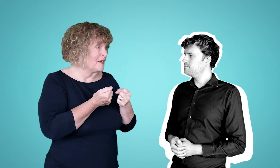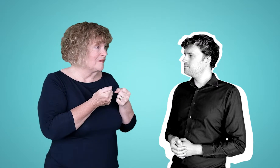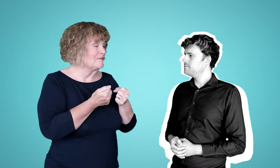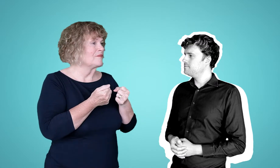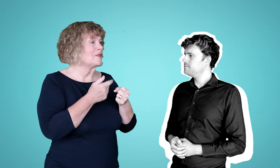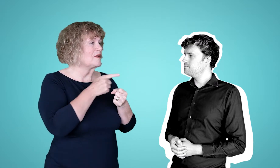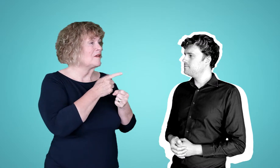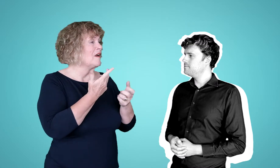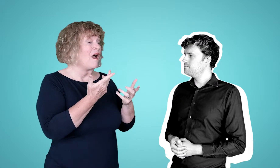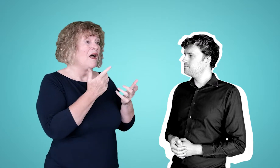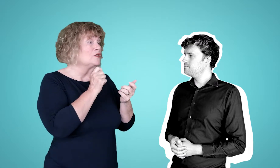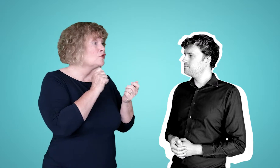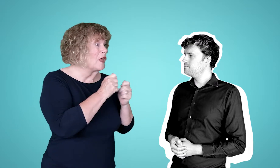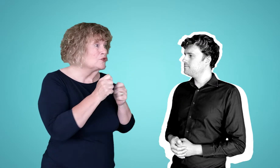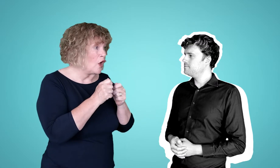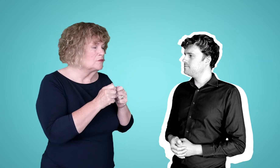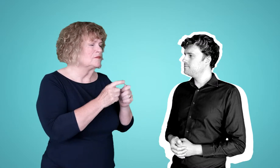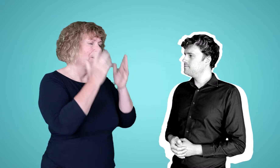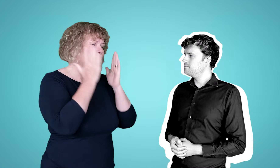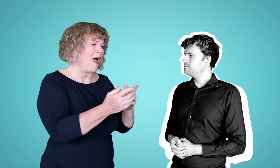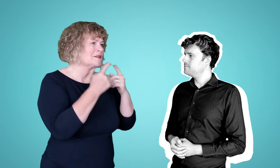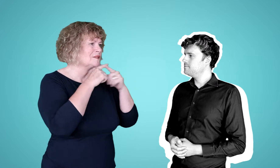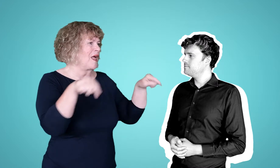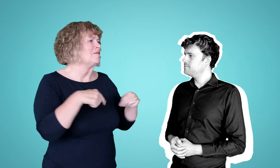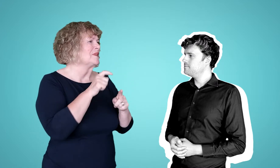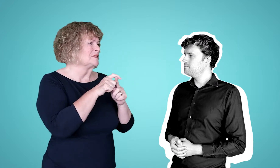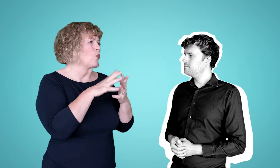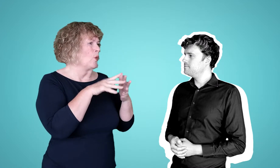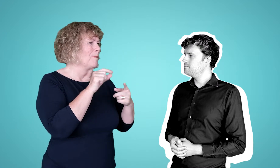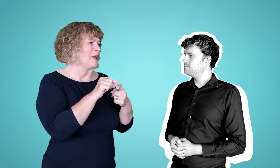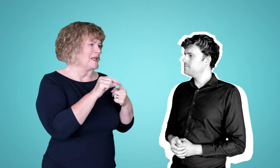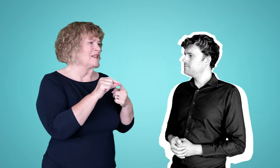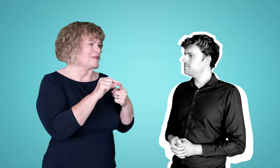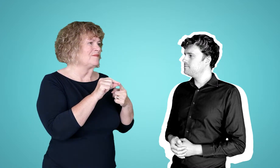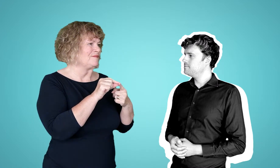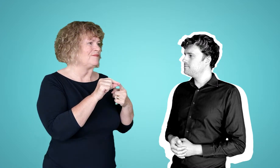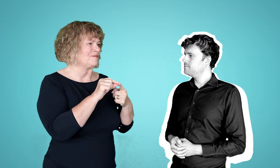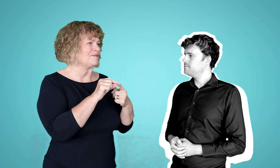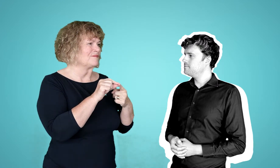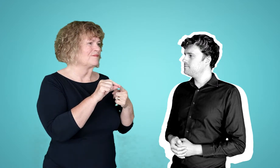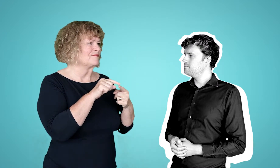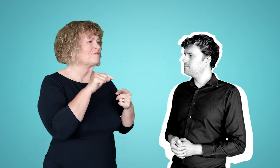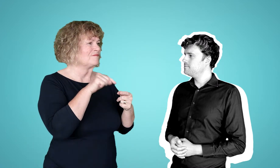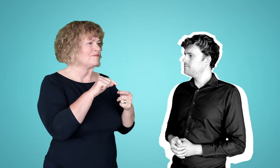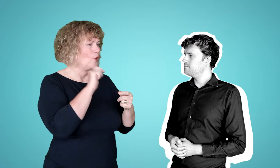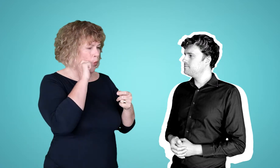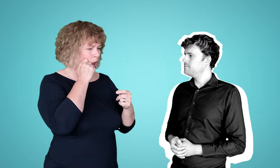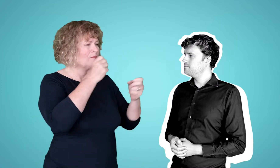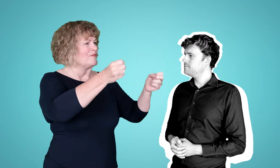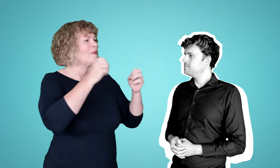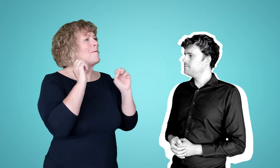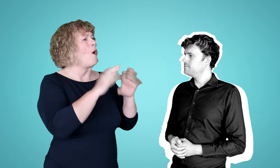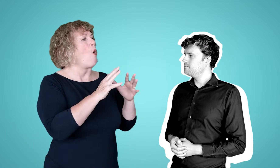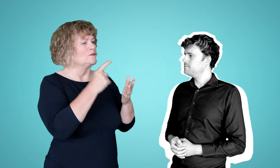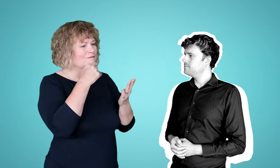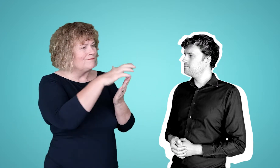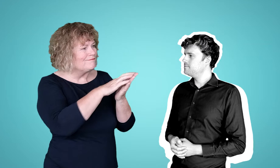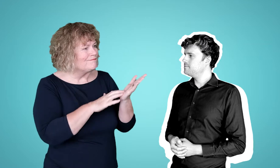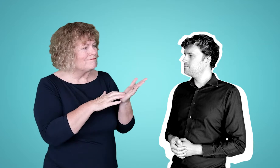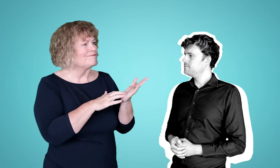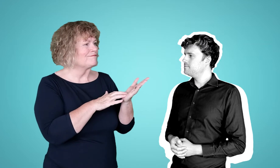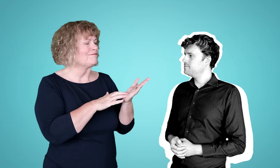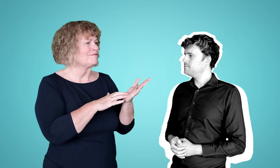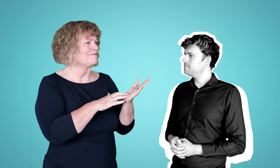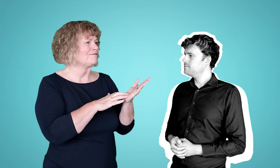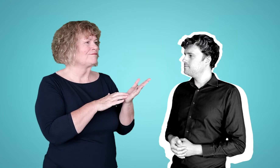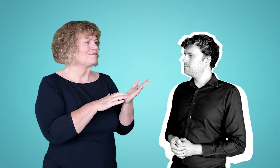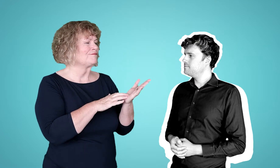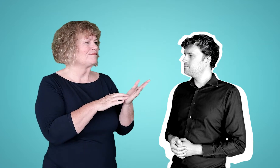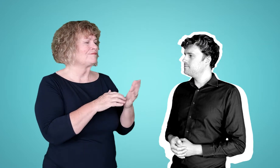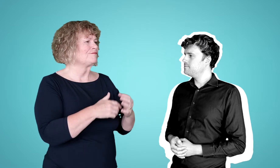will be sent out in the post.